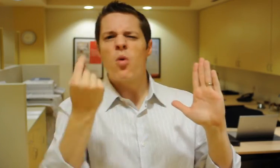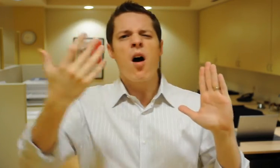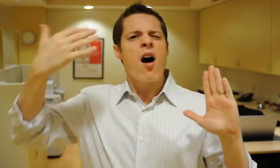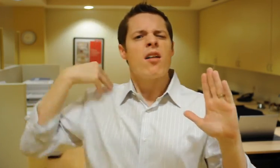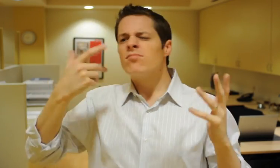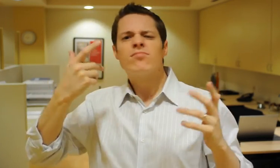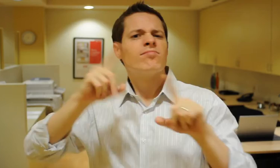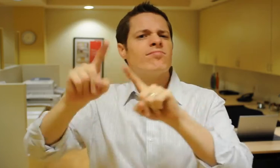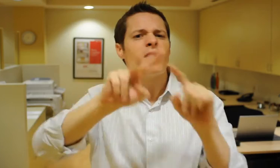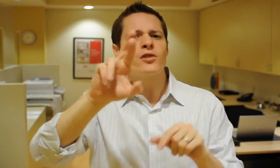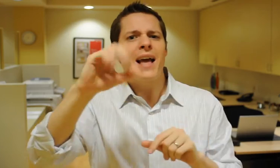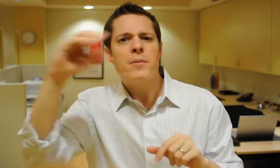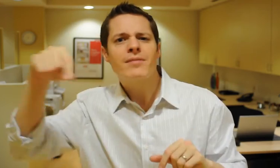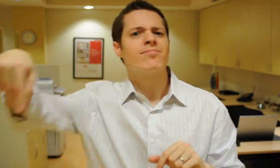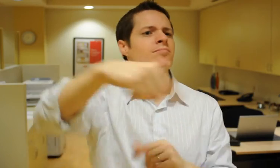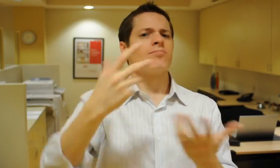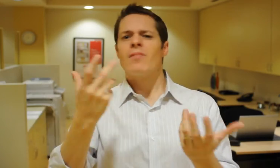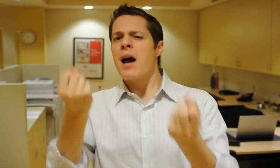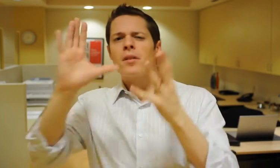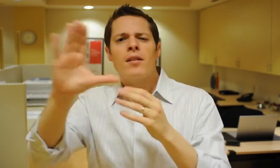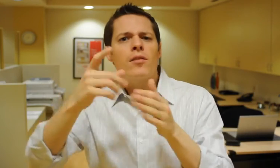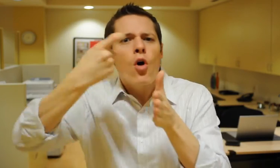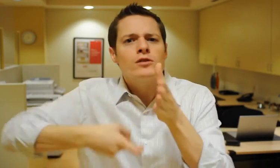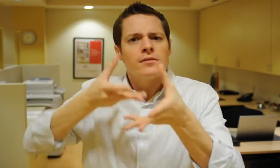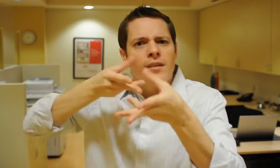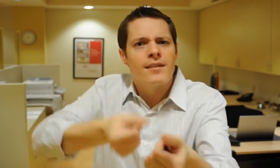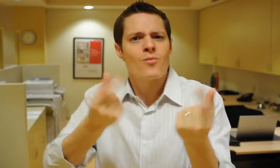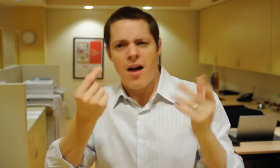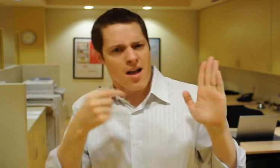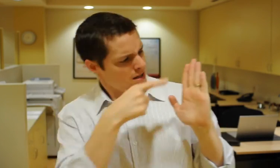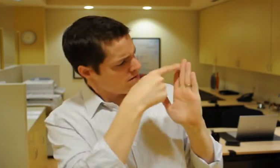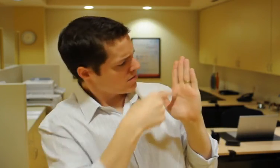Submitted by VRS companies, such as their expenses.